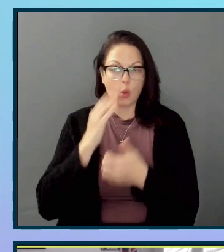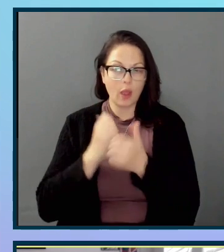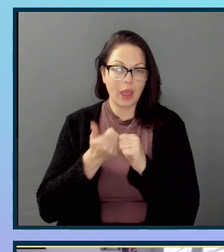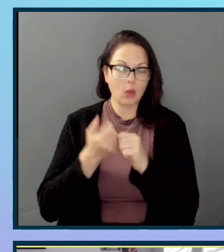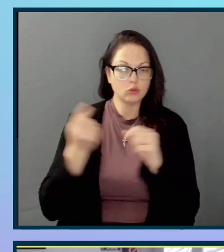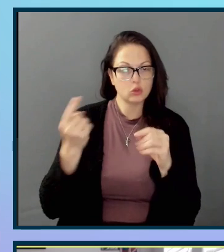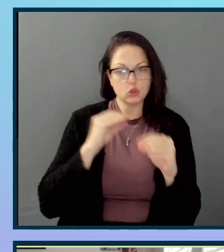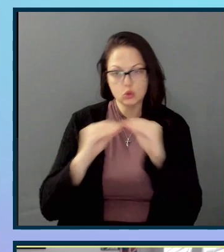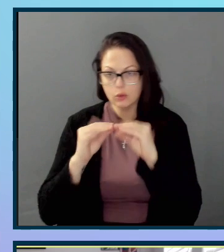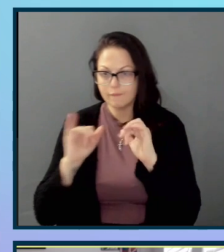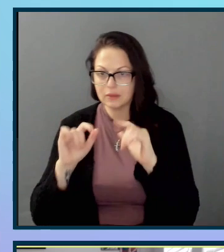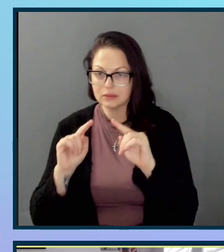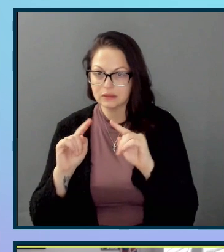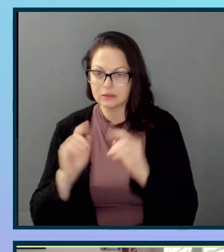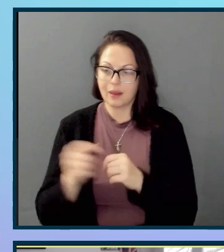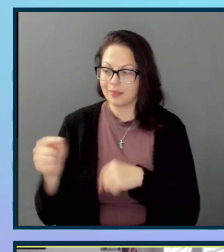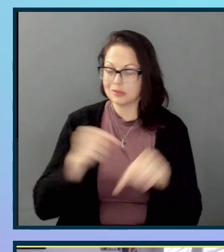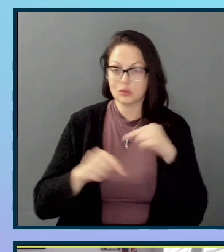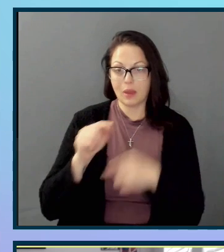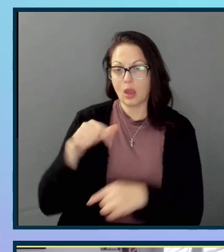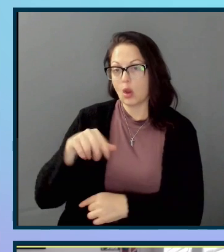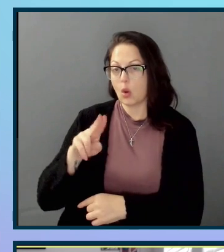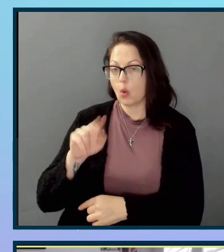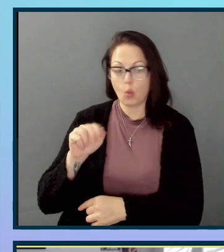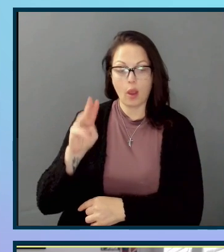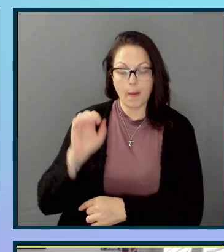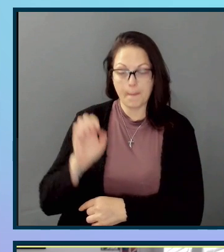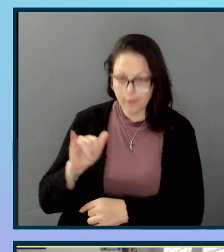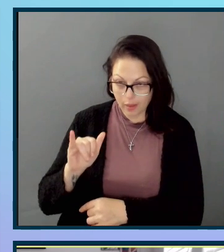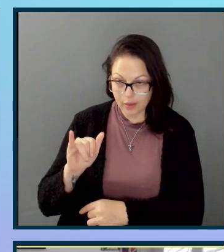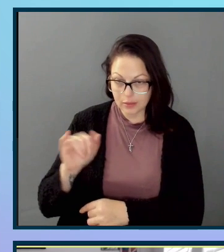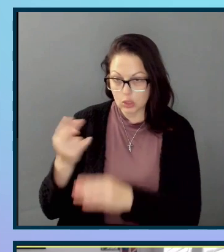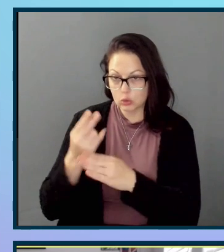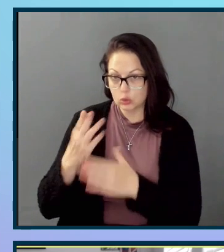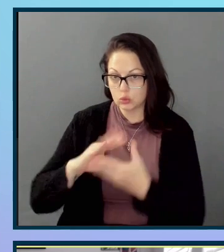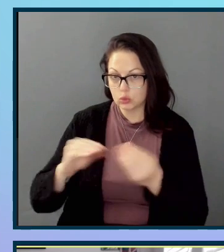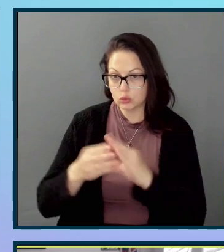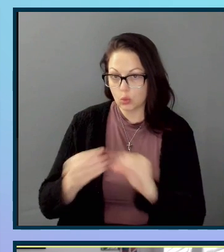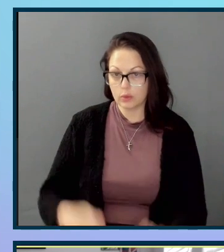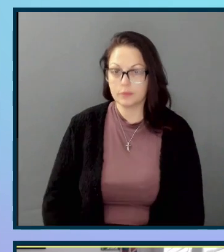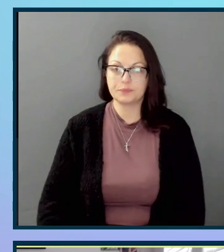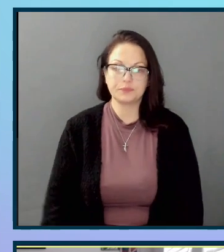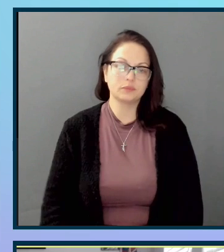And this goes back to the Kwame user story as well. Thinking about Kwame, he hit the back button